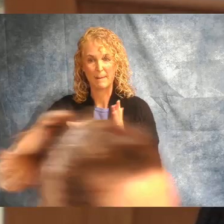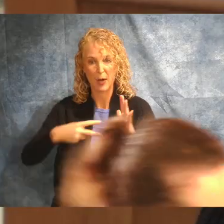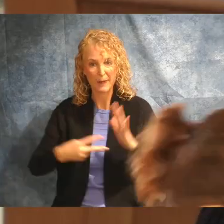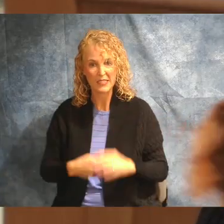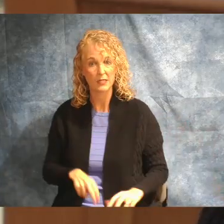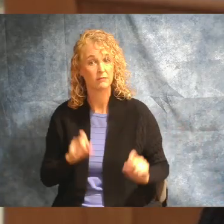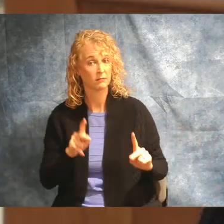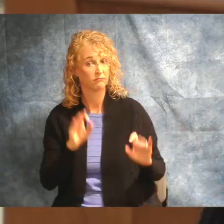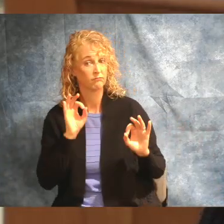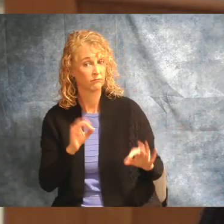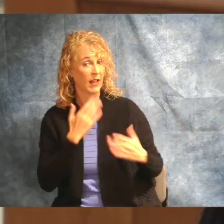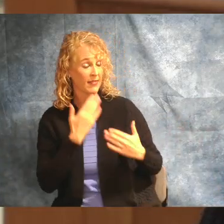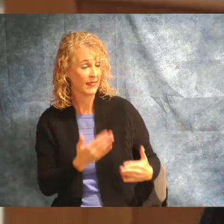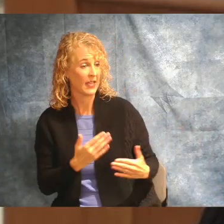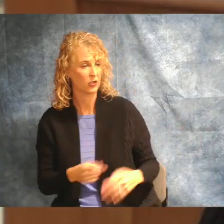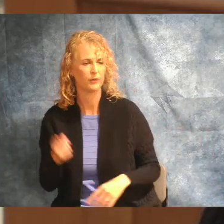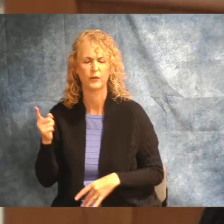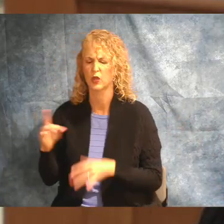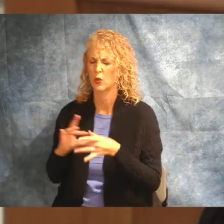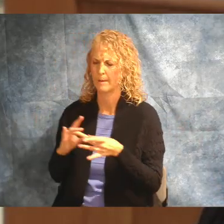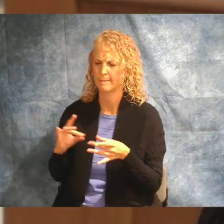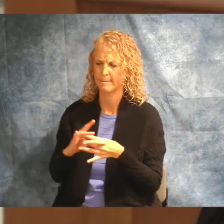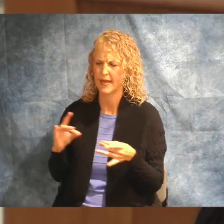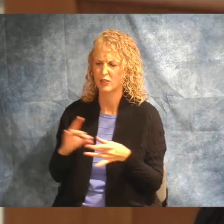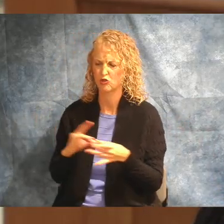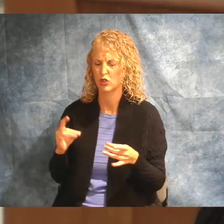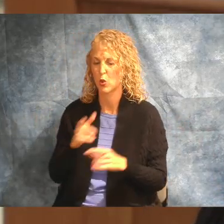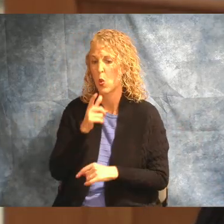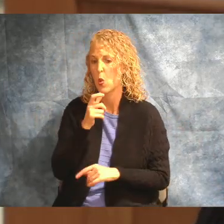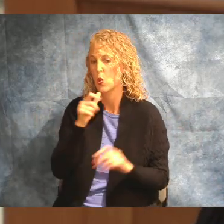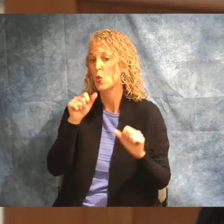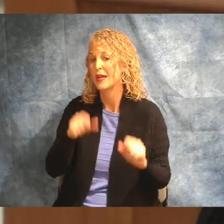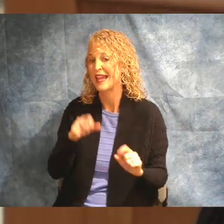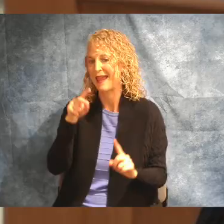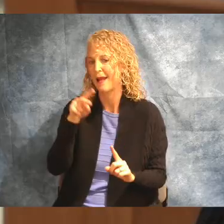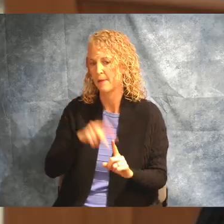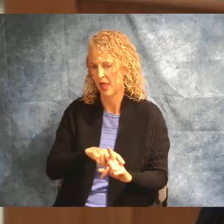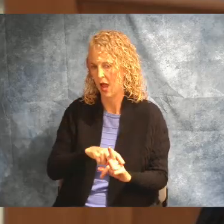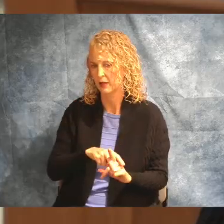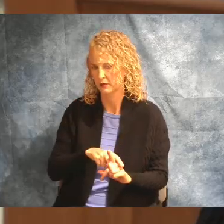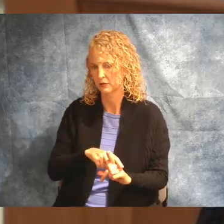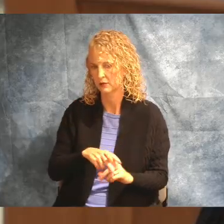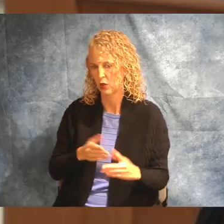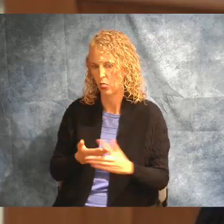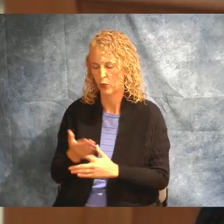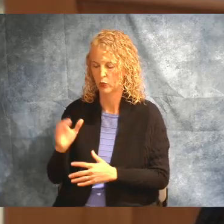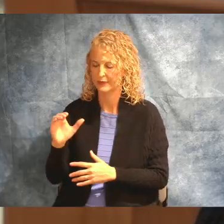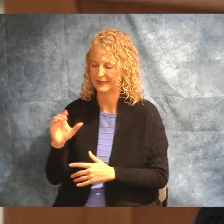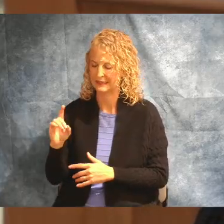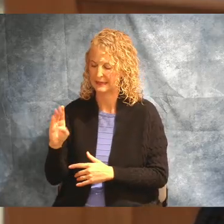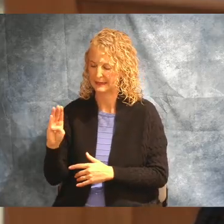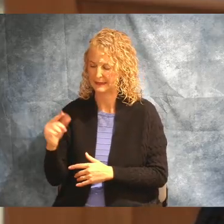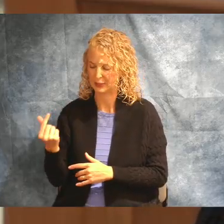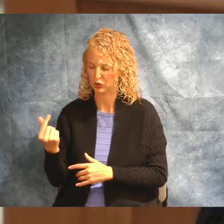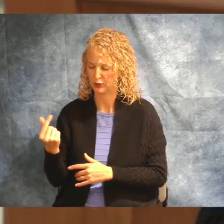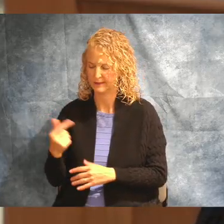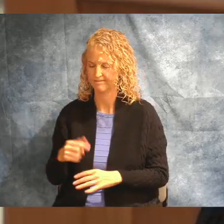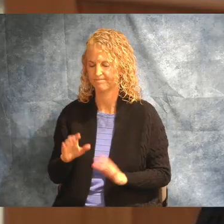Um, also you talked about eligibility by way of the CDBG and it's interesting to think of